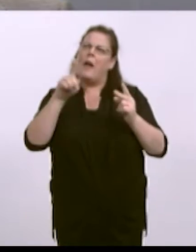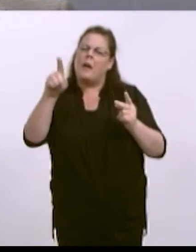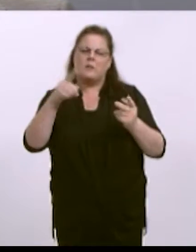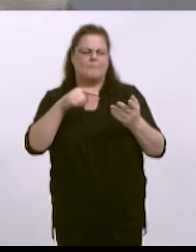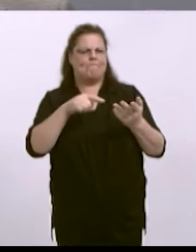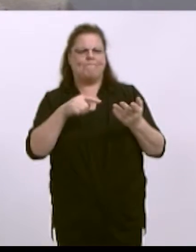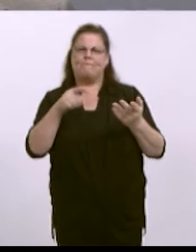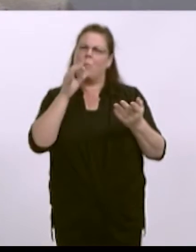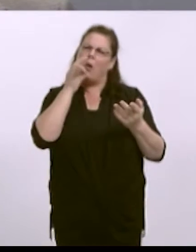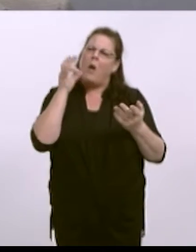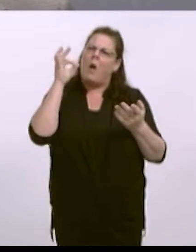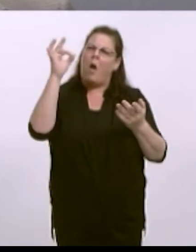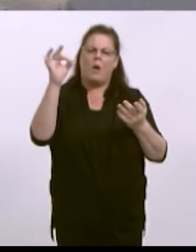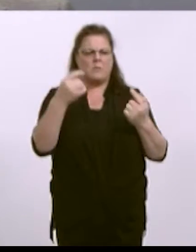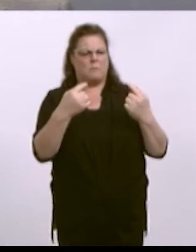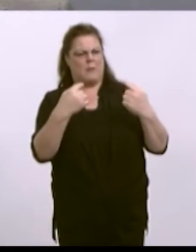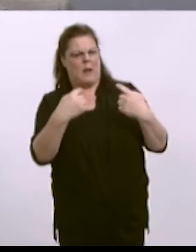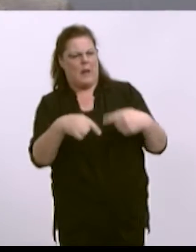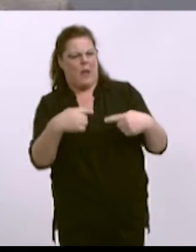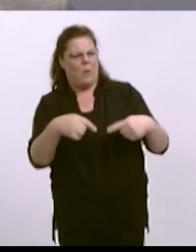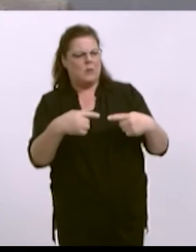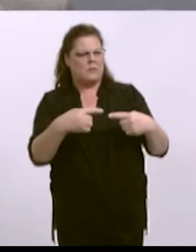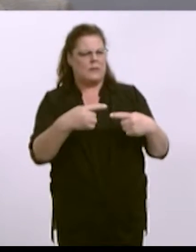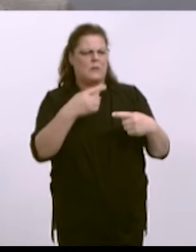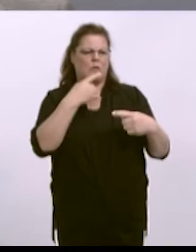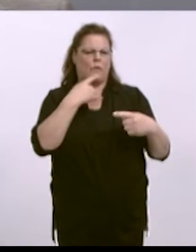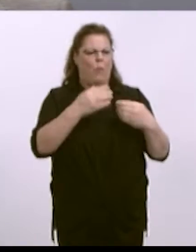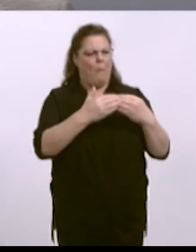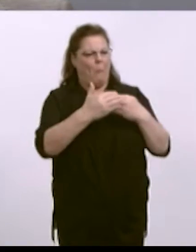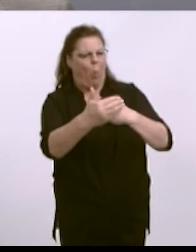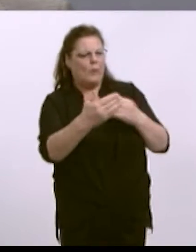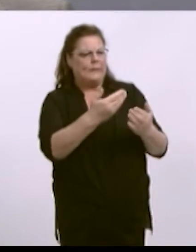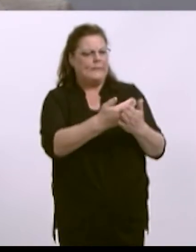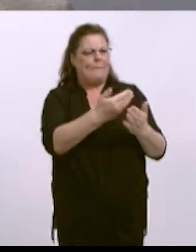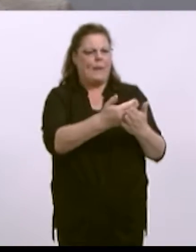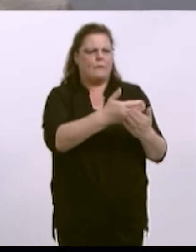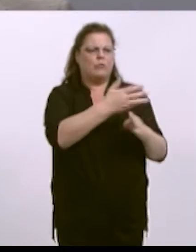the allowances to be able to meet that increased demand? We all recognise childcare is an important